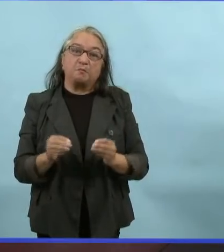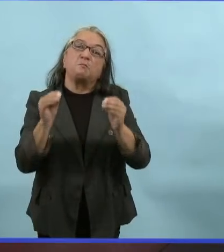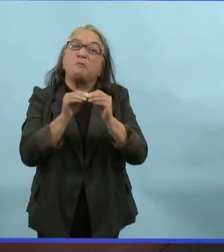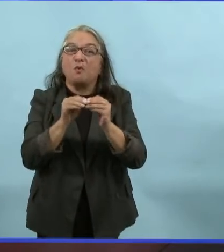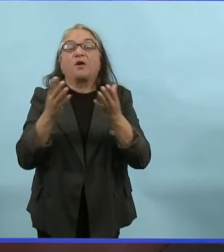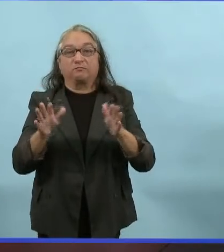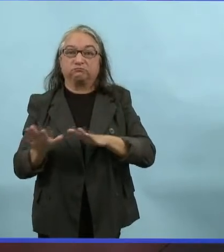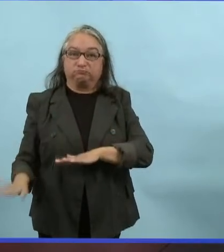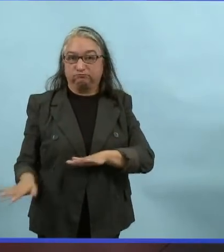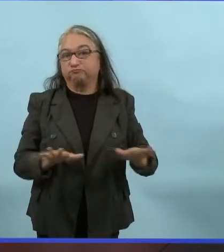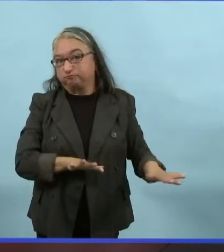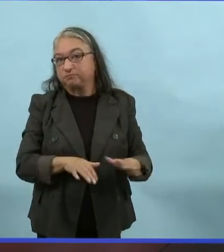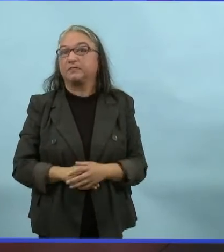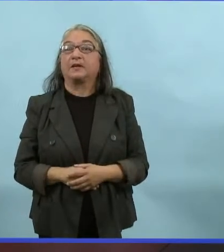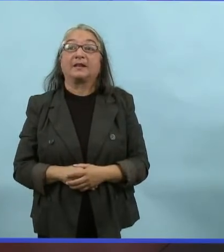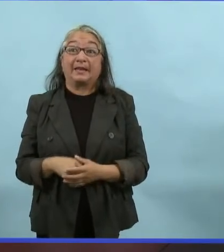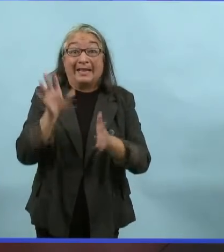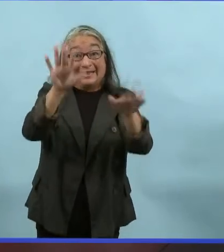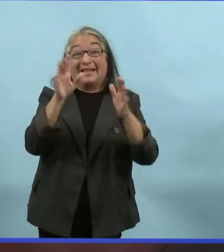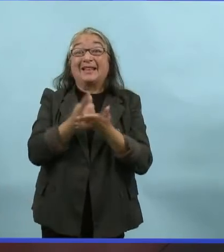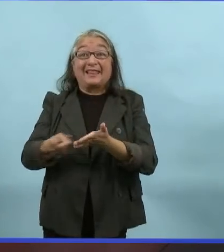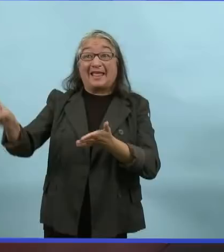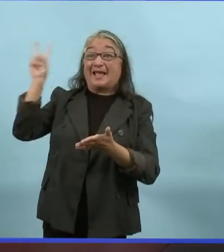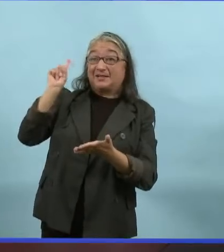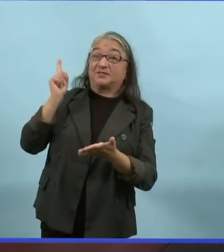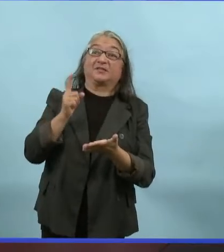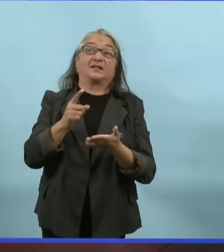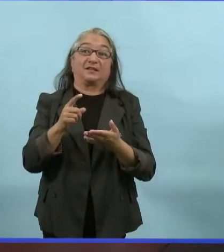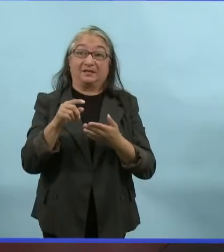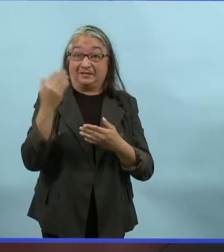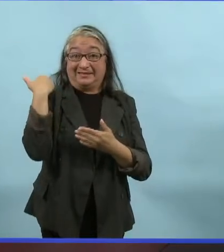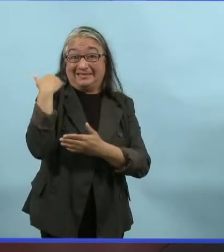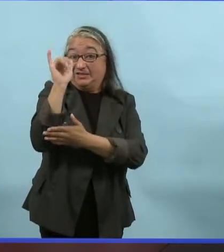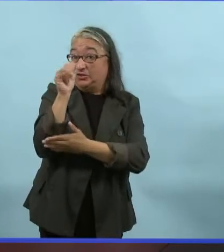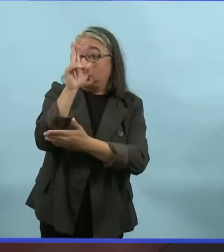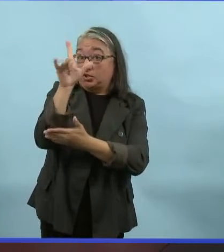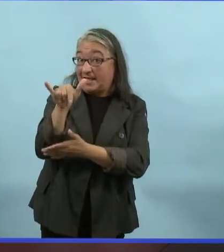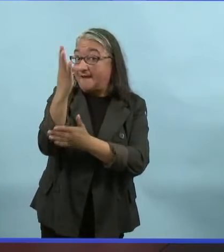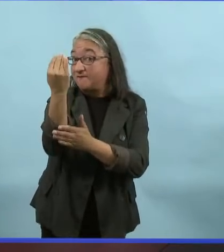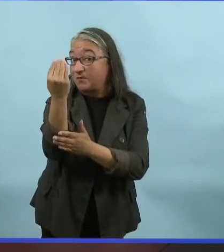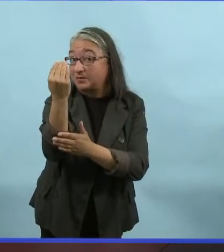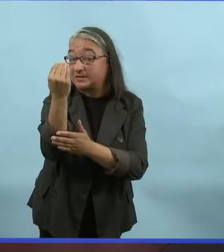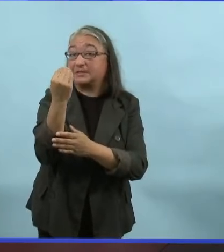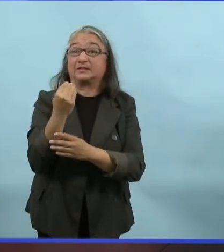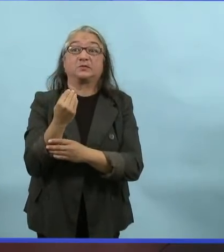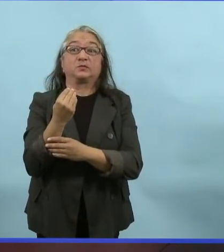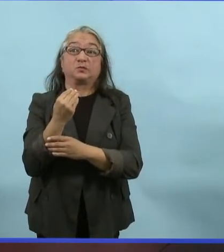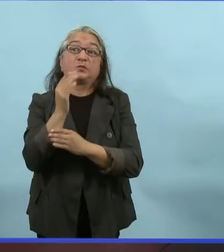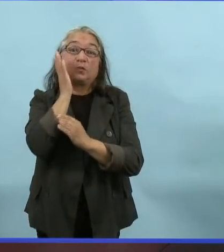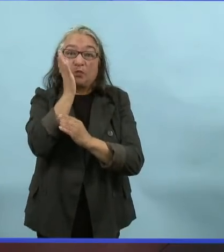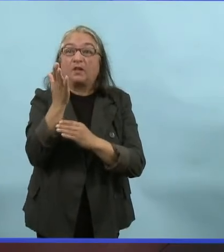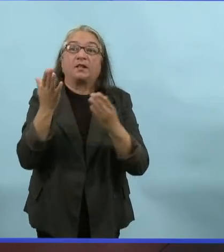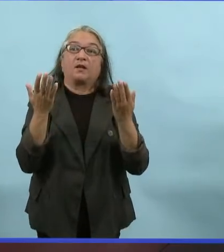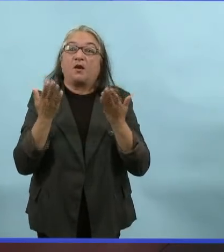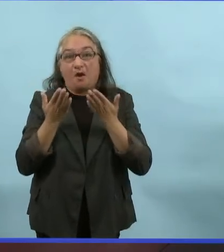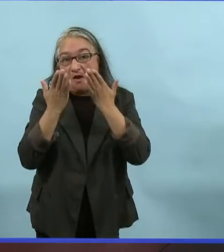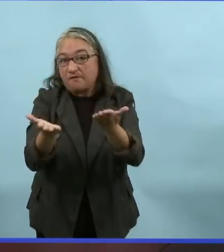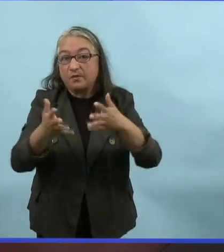as announced last week july 14th all super sites throughout the province will be offering walk-ins only so pfizer will be earmarked for